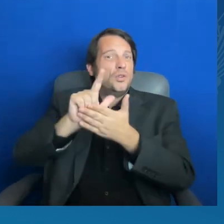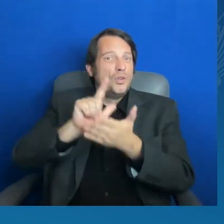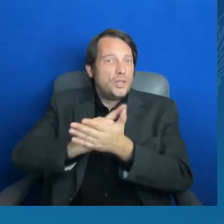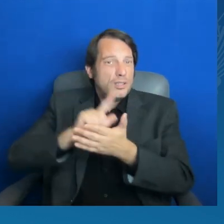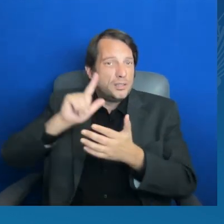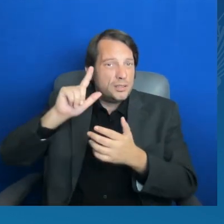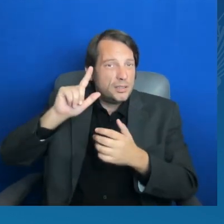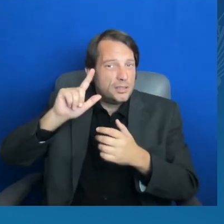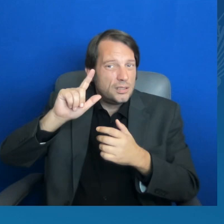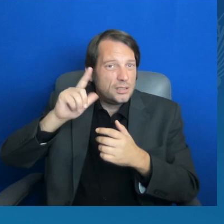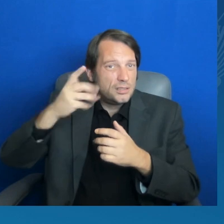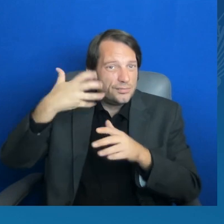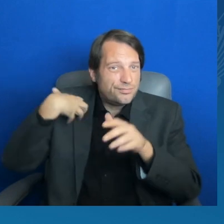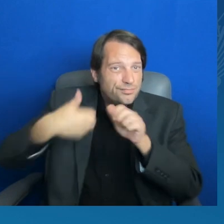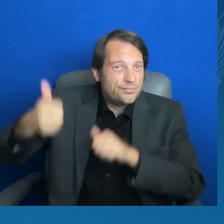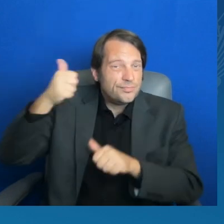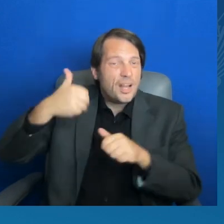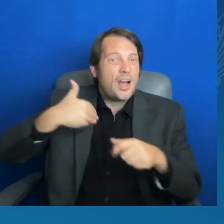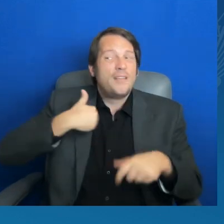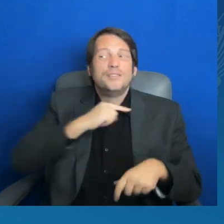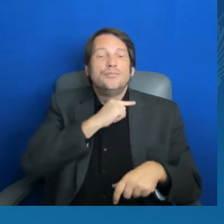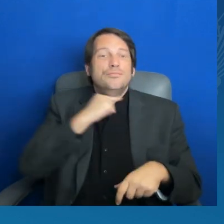Mr. George: The legend. Ms. Ferrell-Zabala: We see you. The Vice President: Yes.